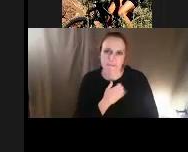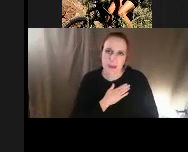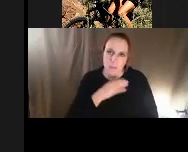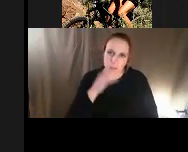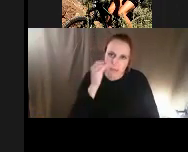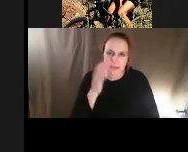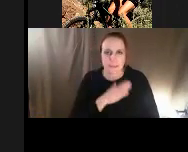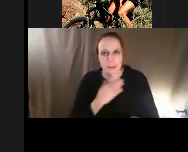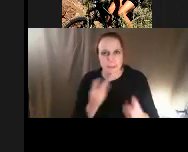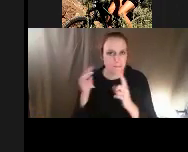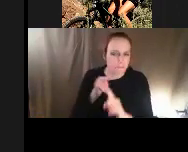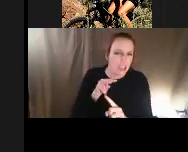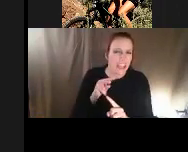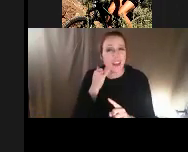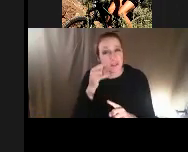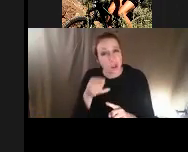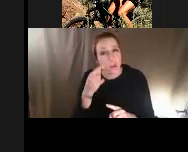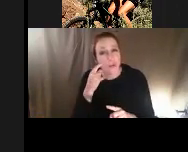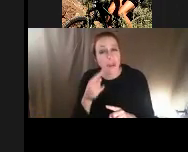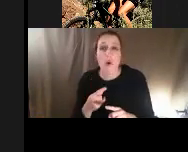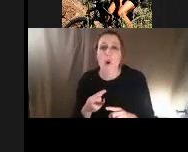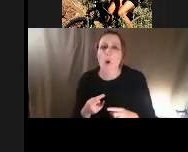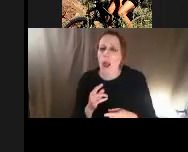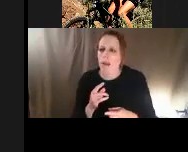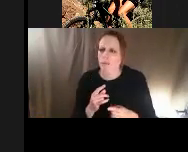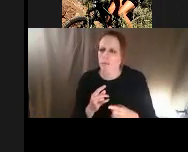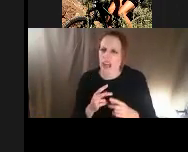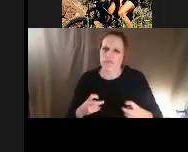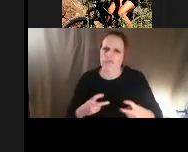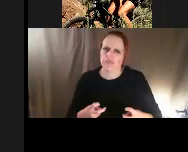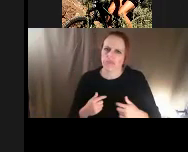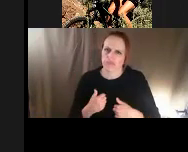can, since the George Floyd murder, I'd probably